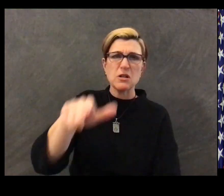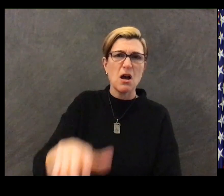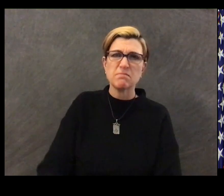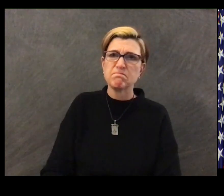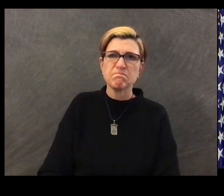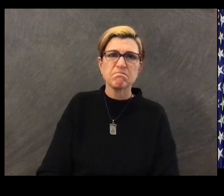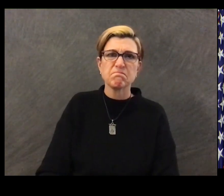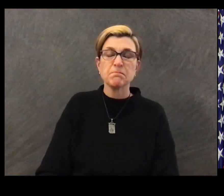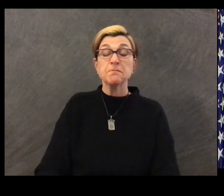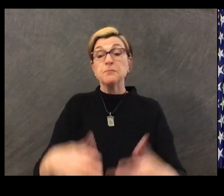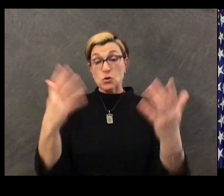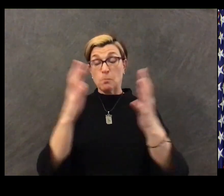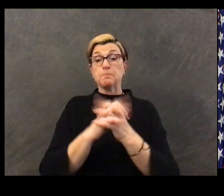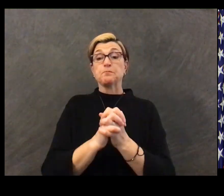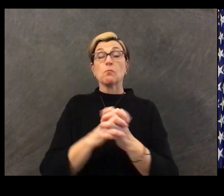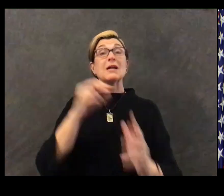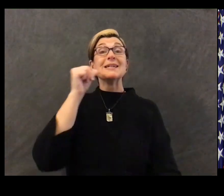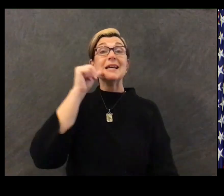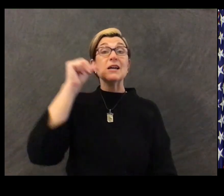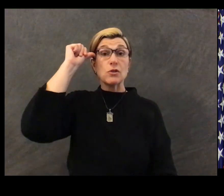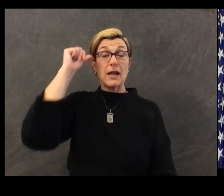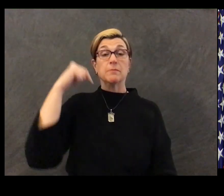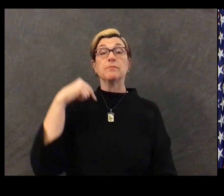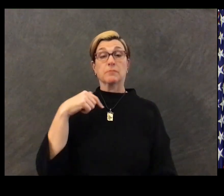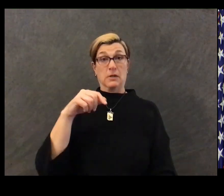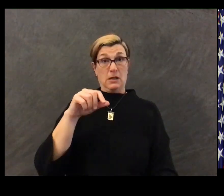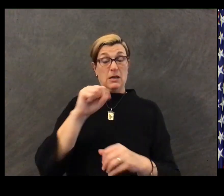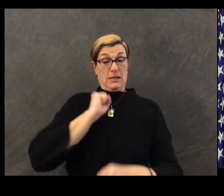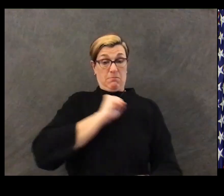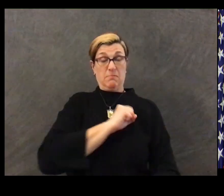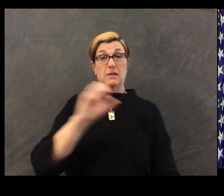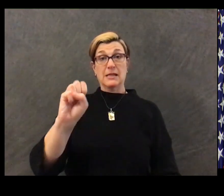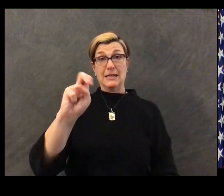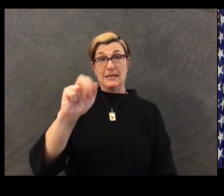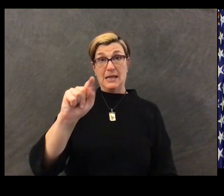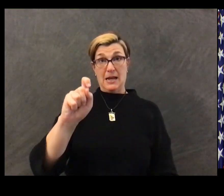yesterday the Senate answered my call to replenish the paycheck protection